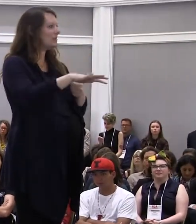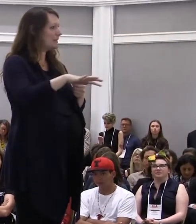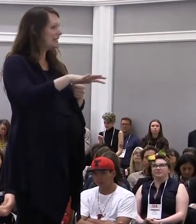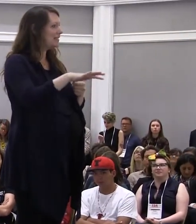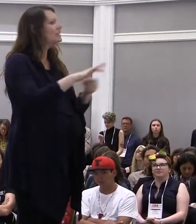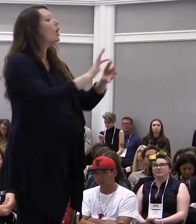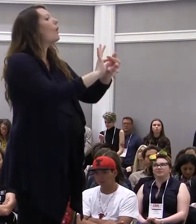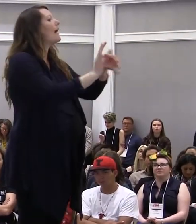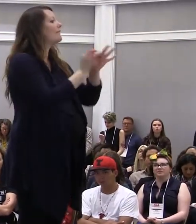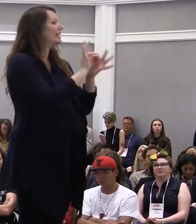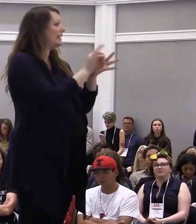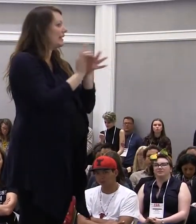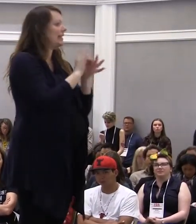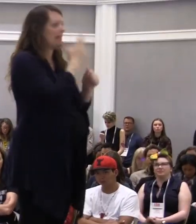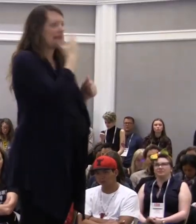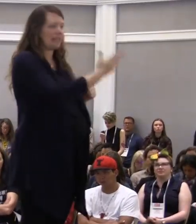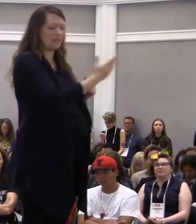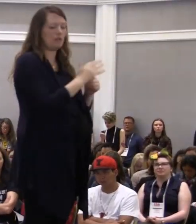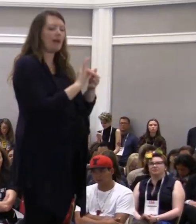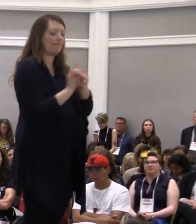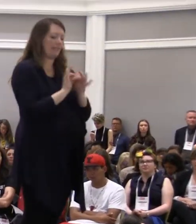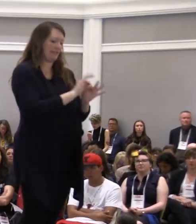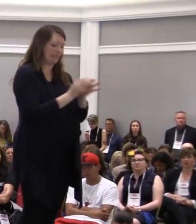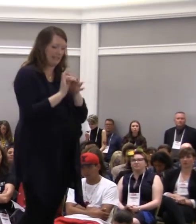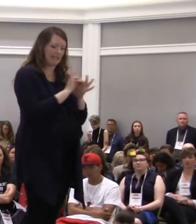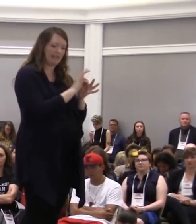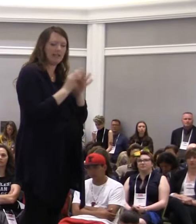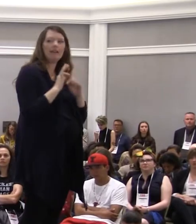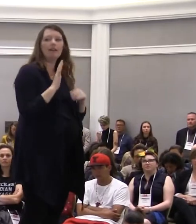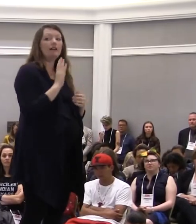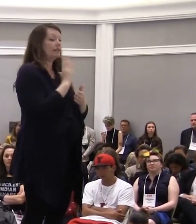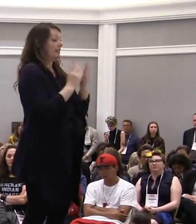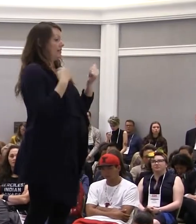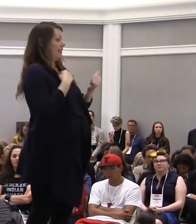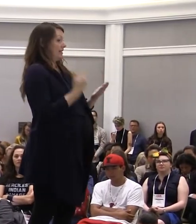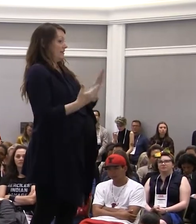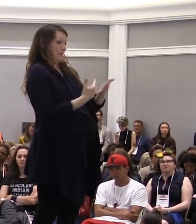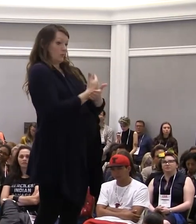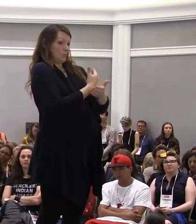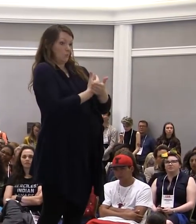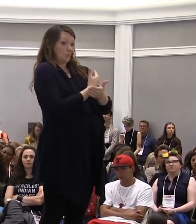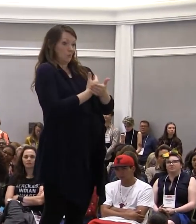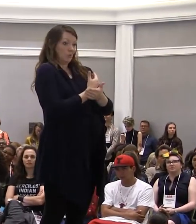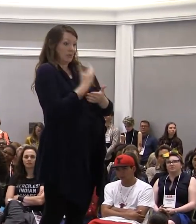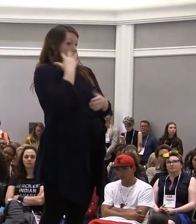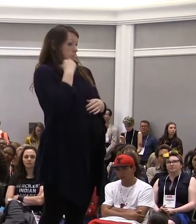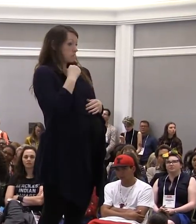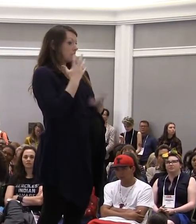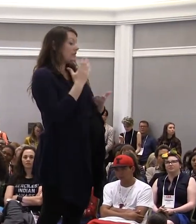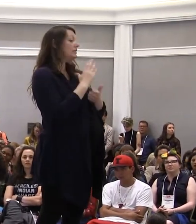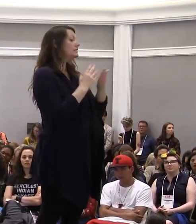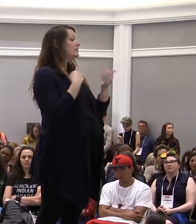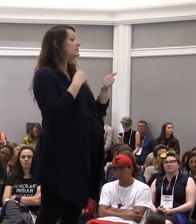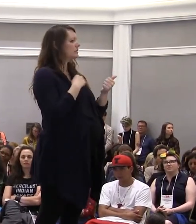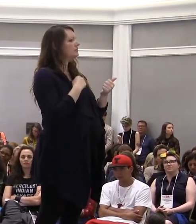Just recognizing that for some of us, it might be new and for some of us, it is a part of our survival.